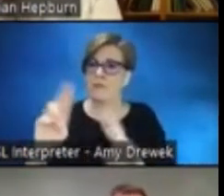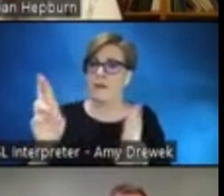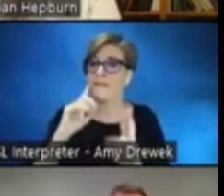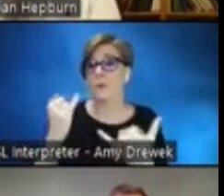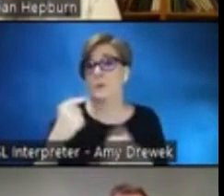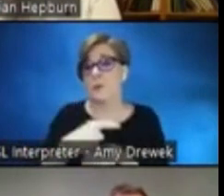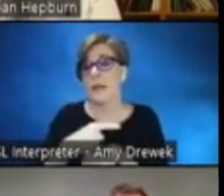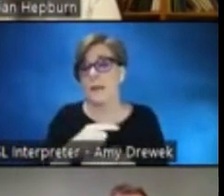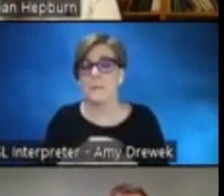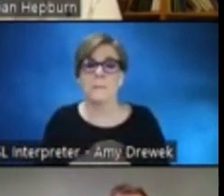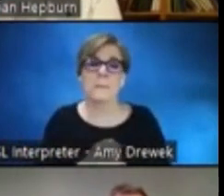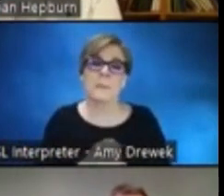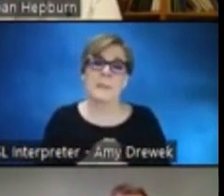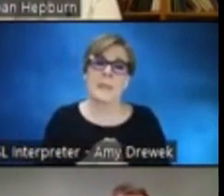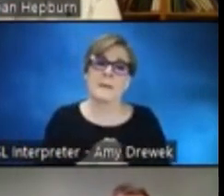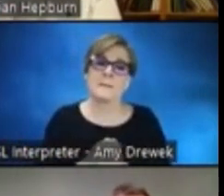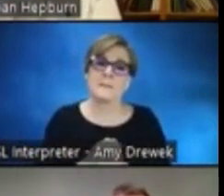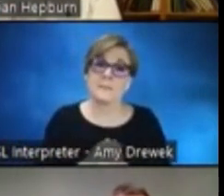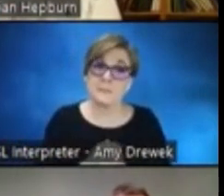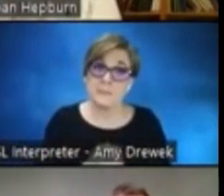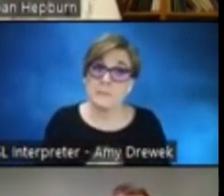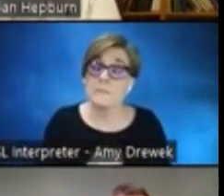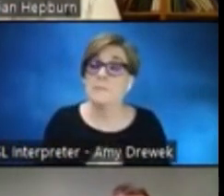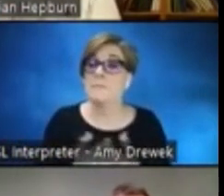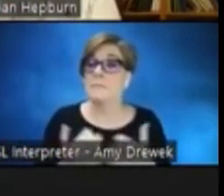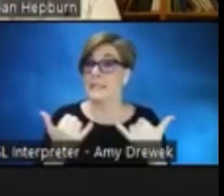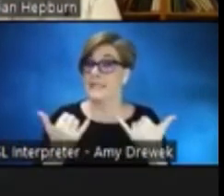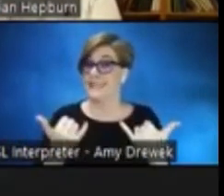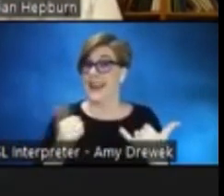AS A RESULT, WE ARE BACK UP WITH THE JAM AND WE WANT TO THANK YOU VERY MUCH.